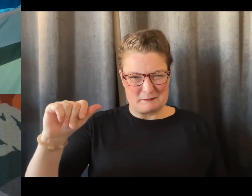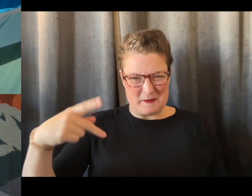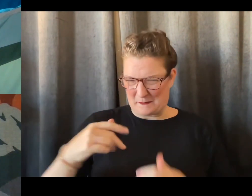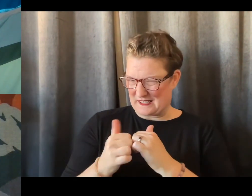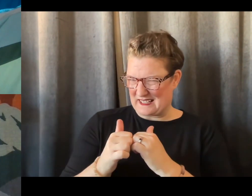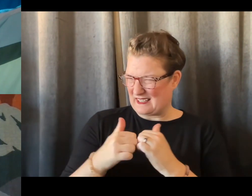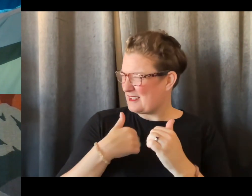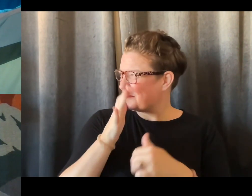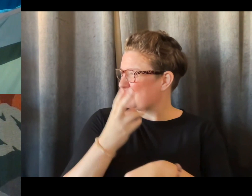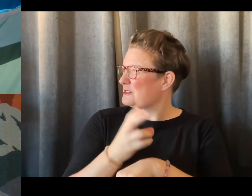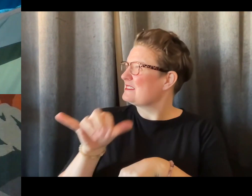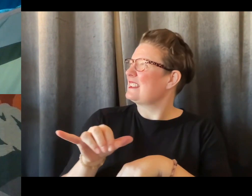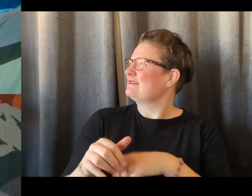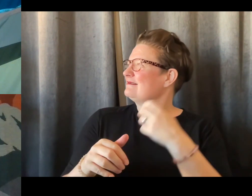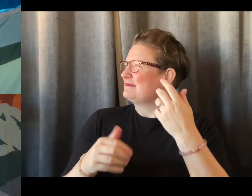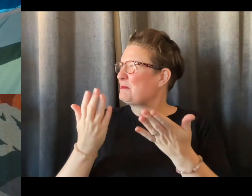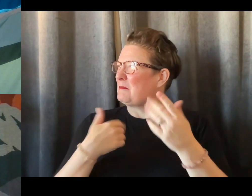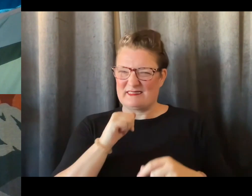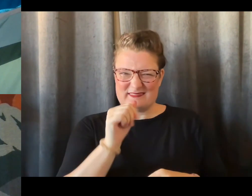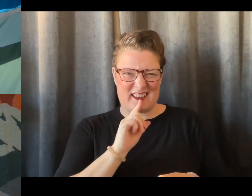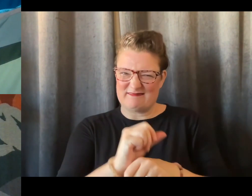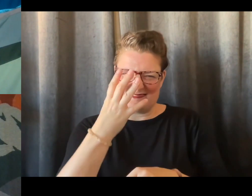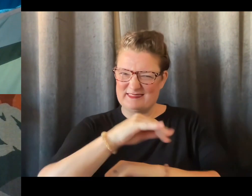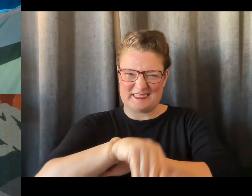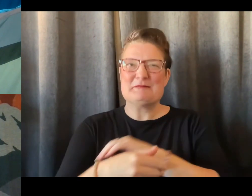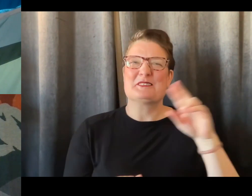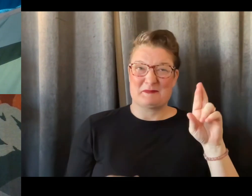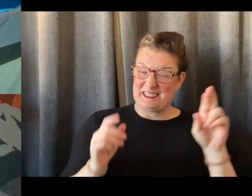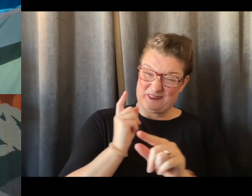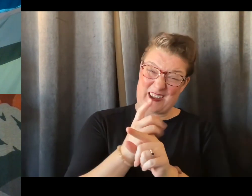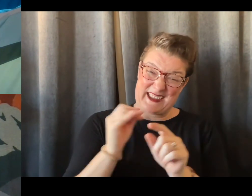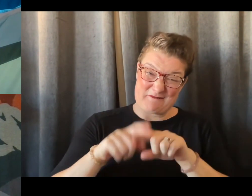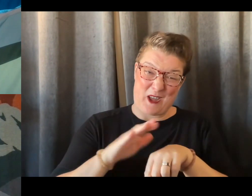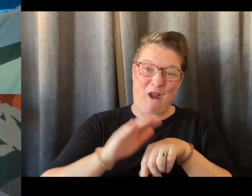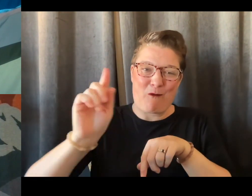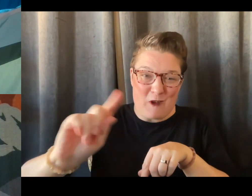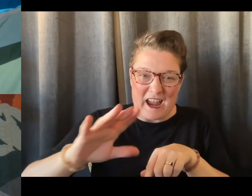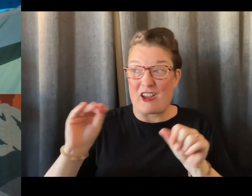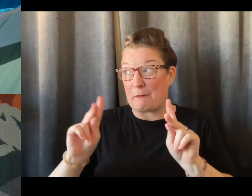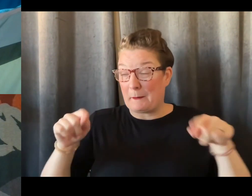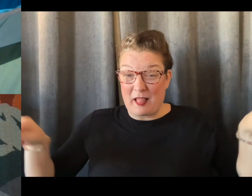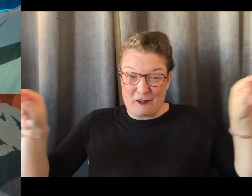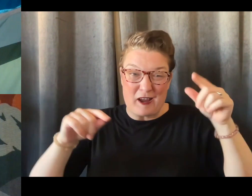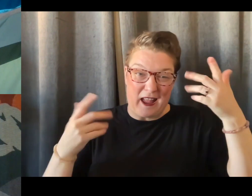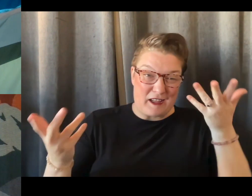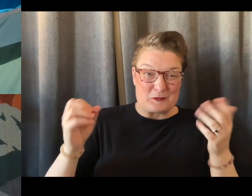Rebekah: I know, depending on where it was and if anybody else was around, like, or not. Yeah. Nomy: Wow.